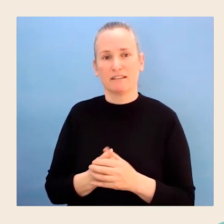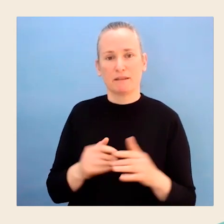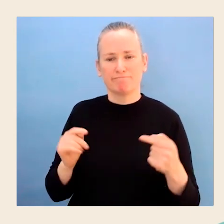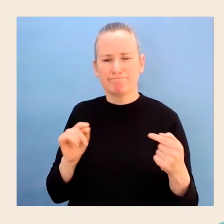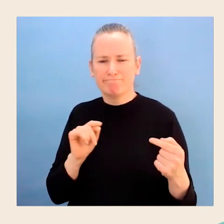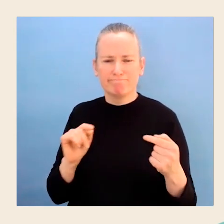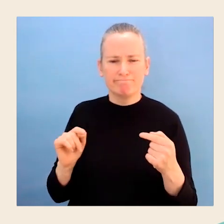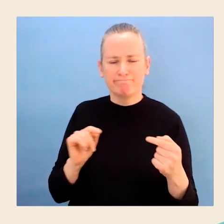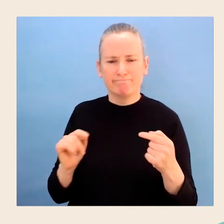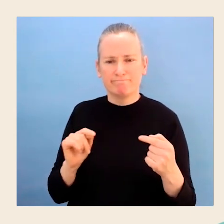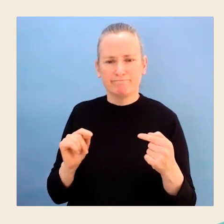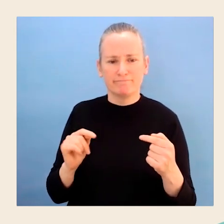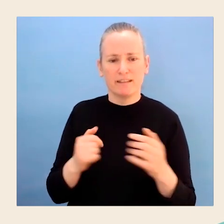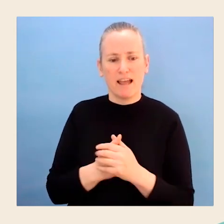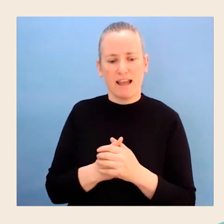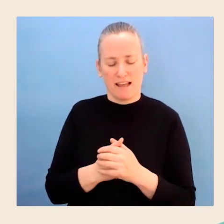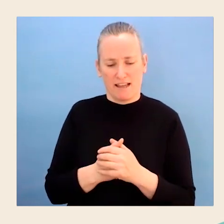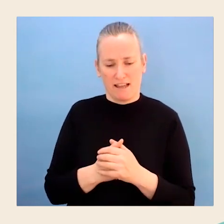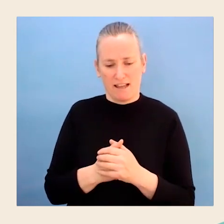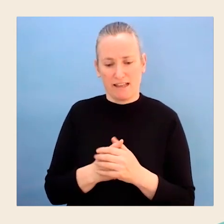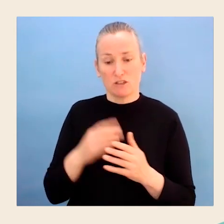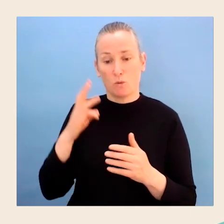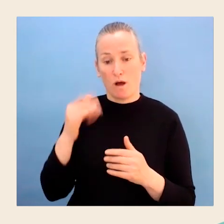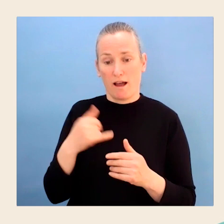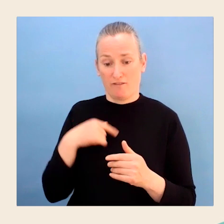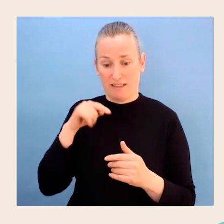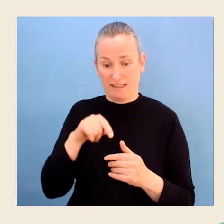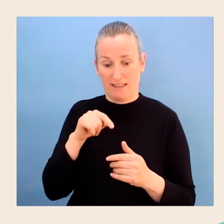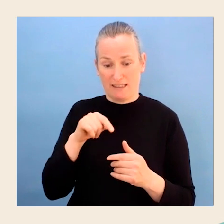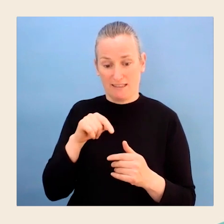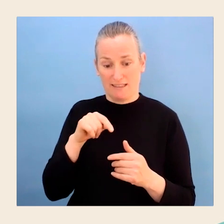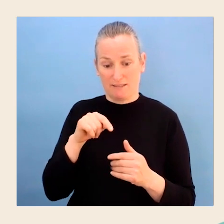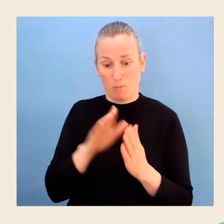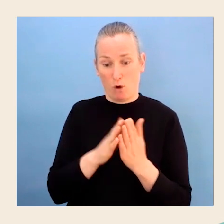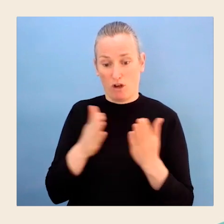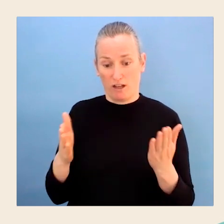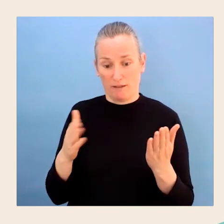with the people and the choices that I made in this book